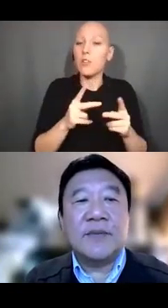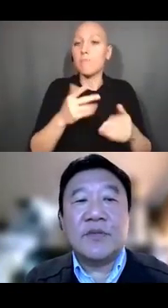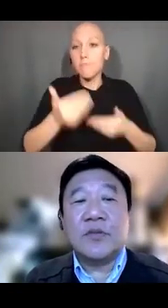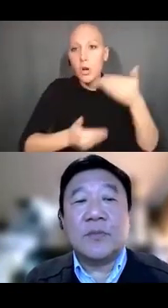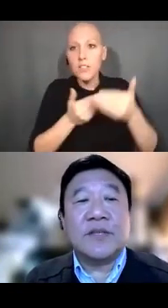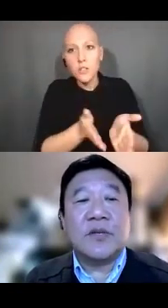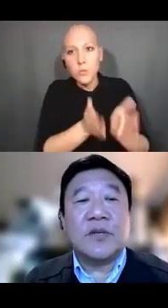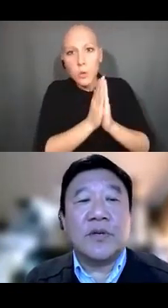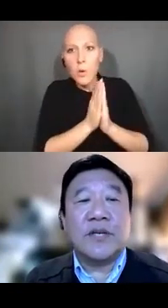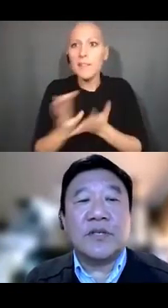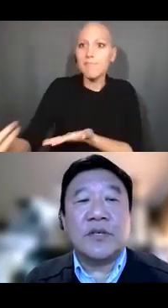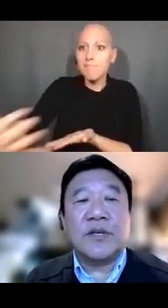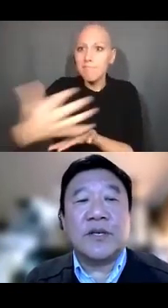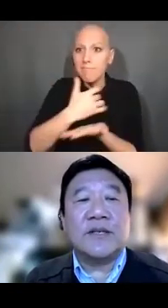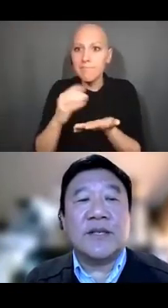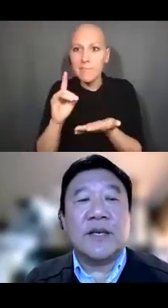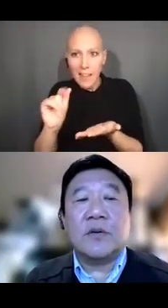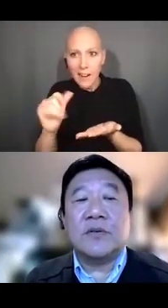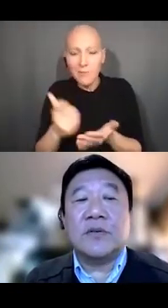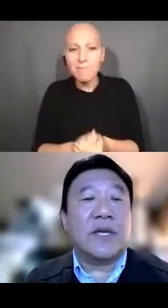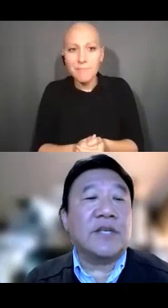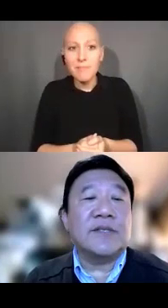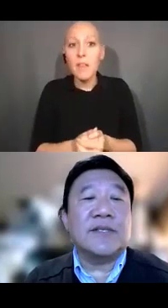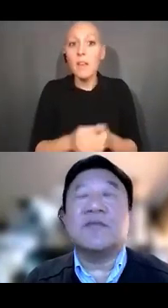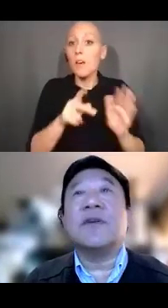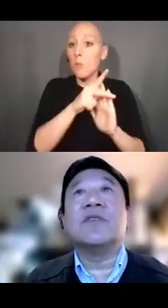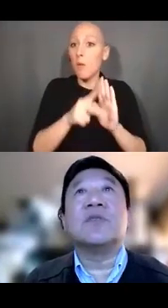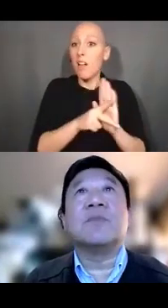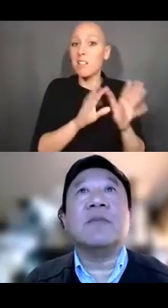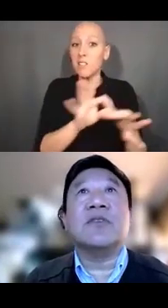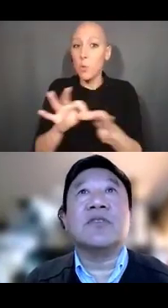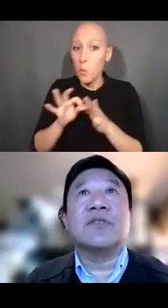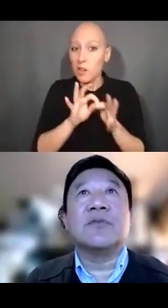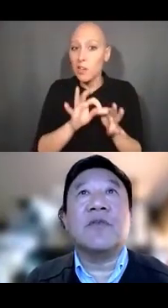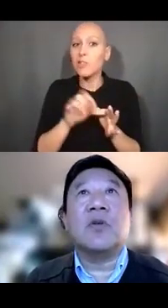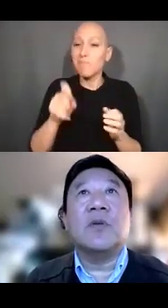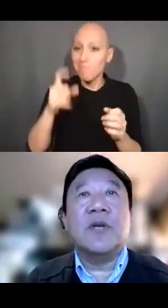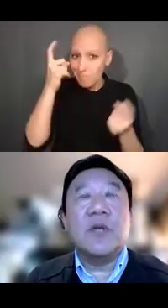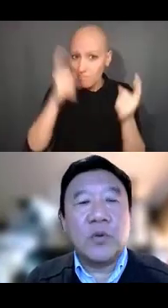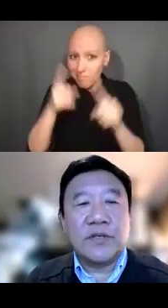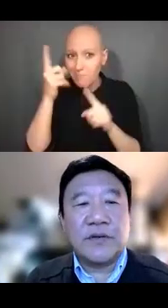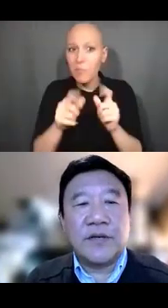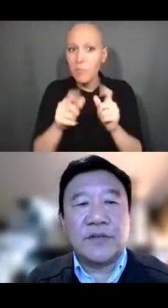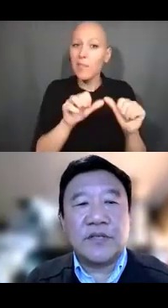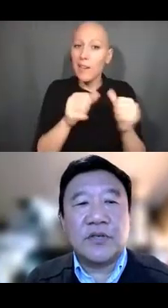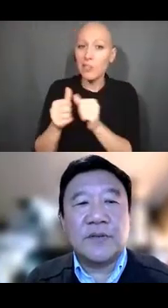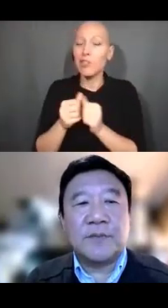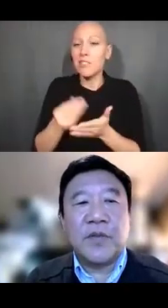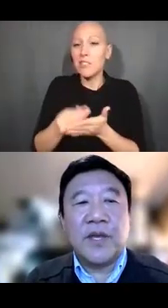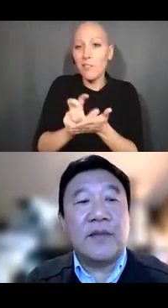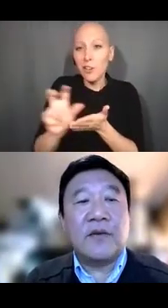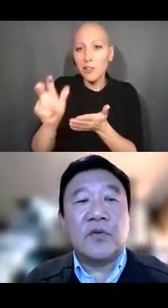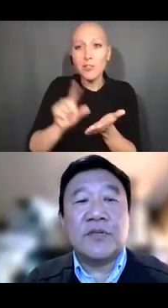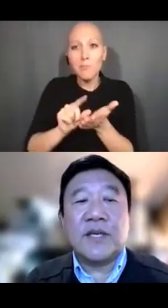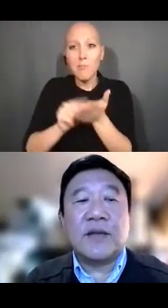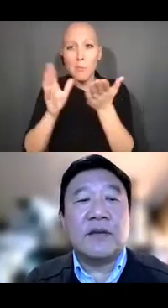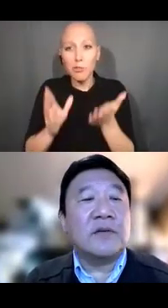There's also policy coordination among key stakeholders, agencies, funders, publishers. We've all worked on those issues. And there are of course ethical,